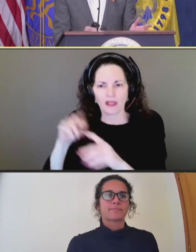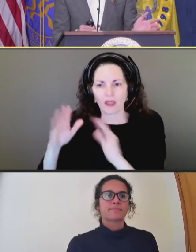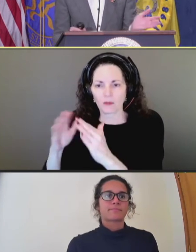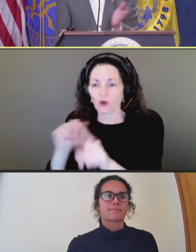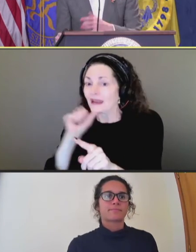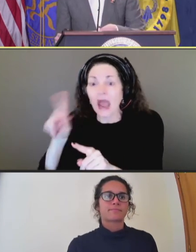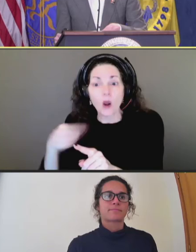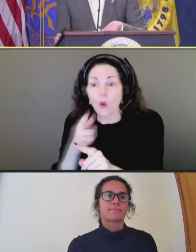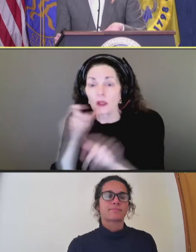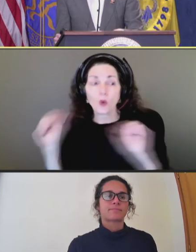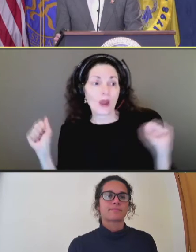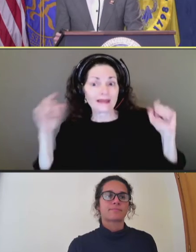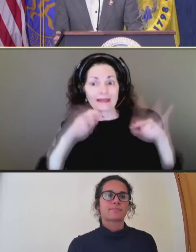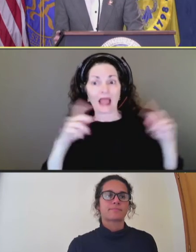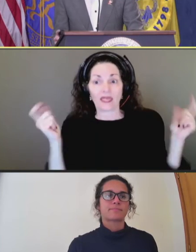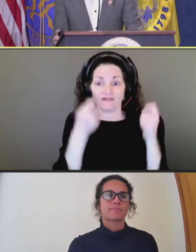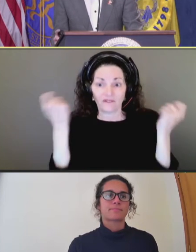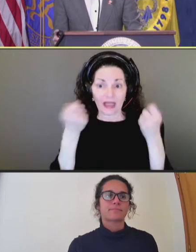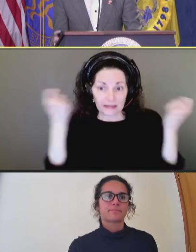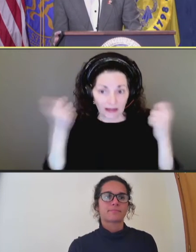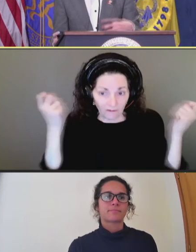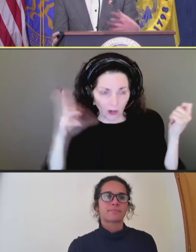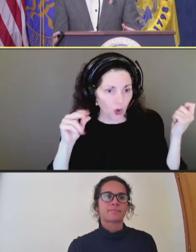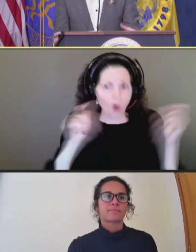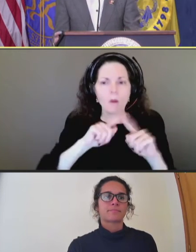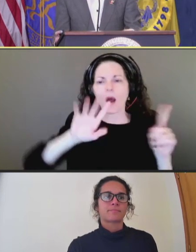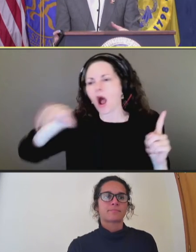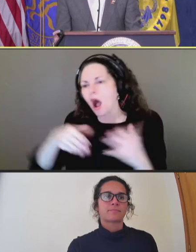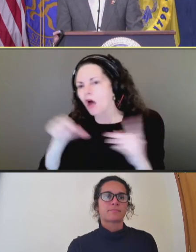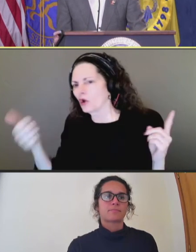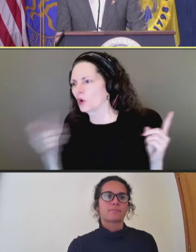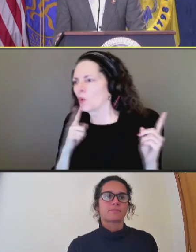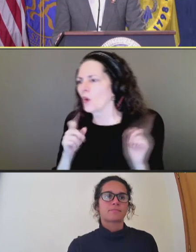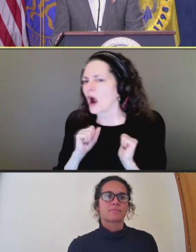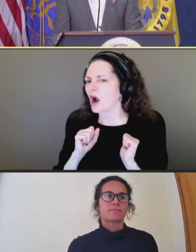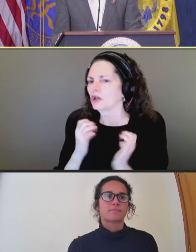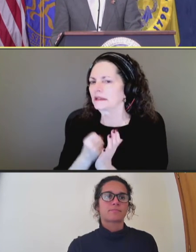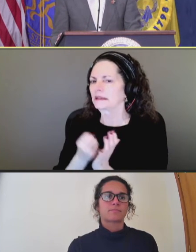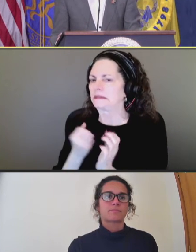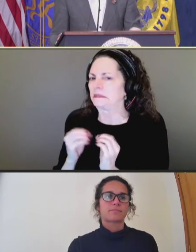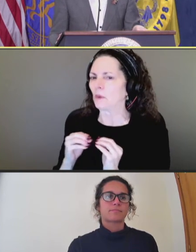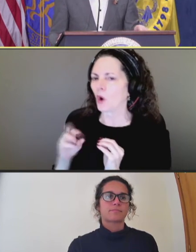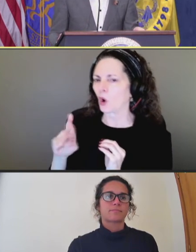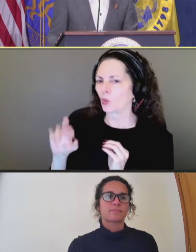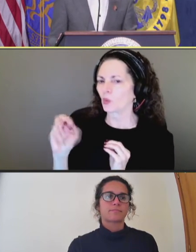that may be taking part of riskier activity and making sure that we're putting credible